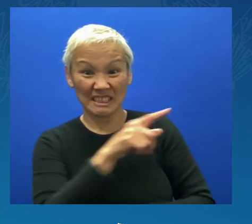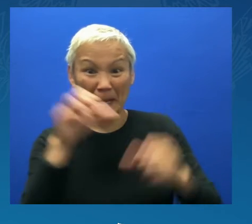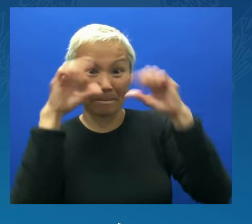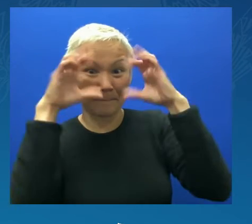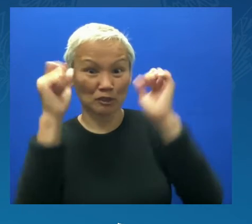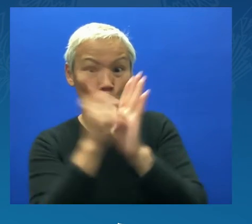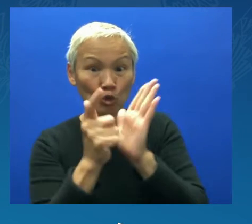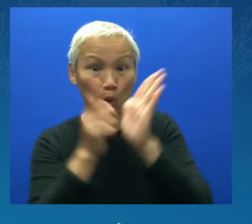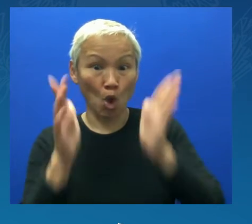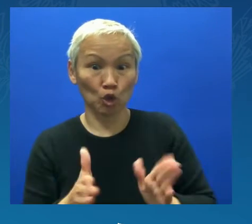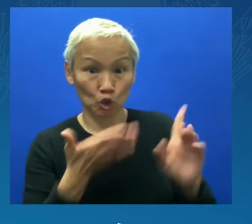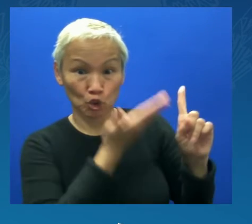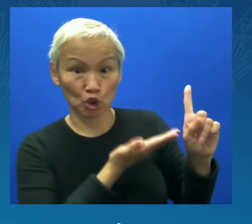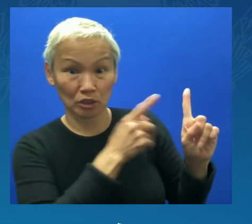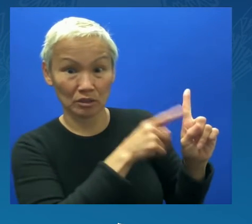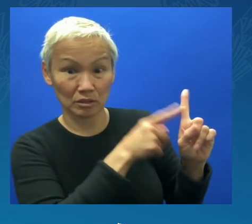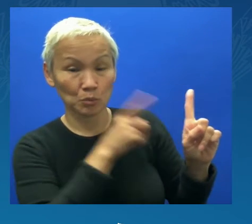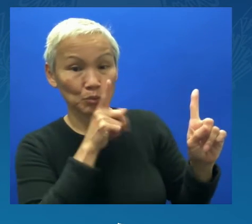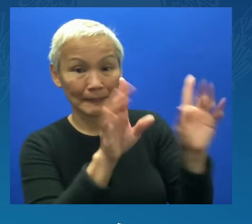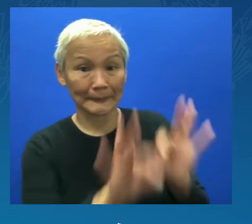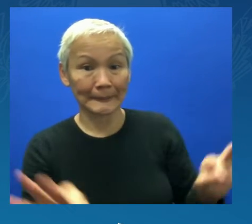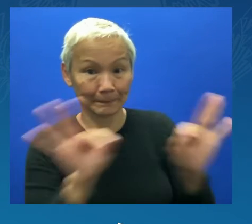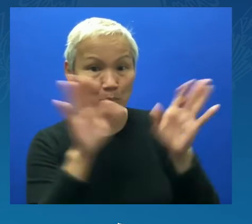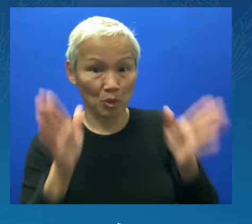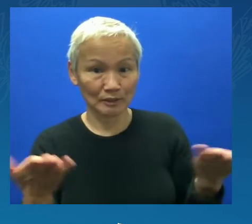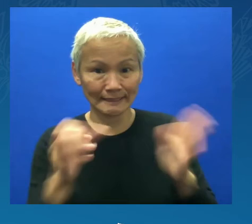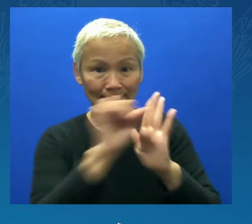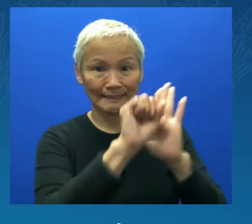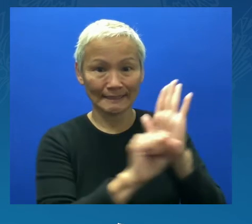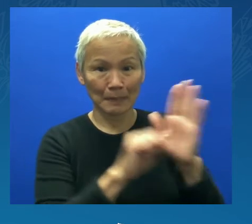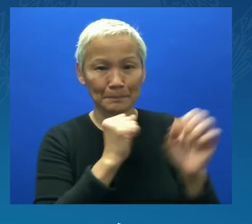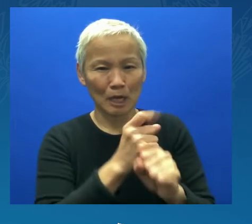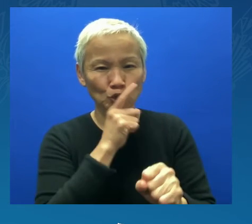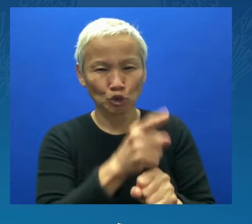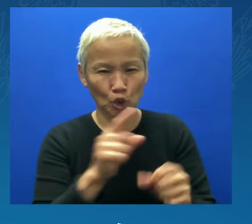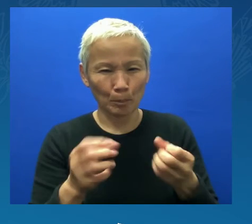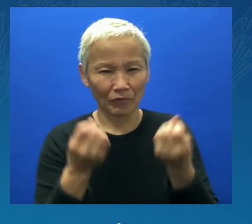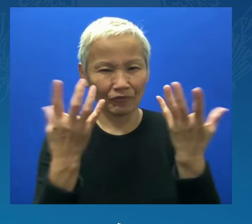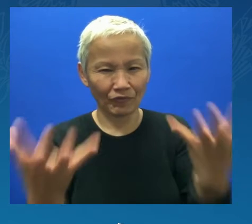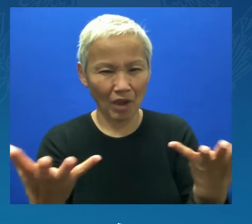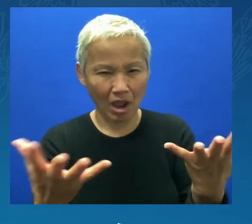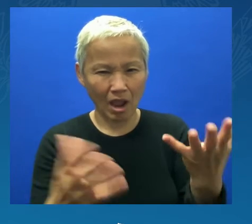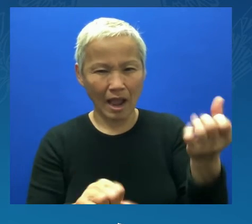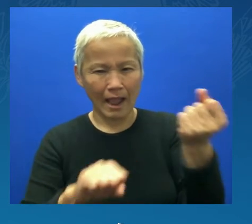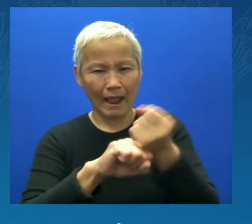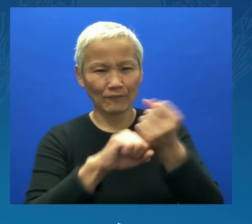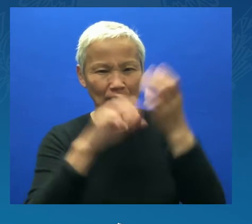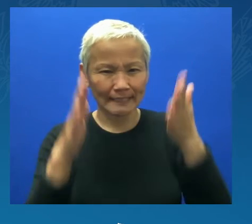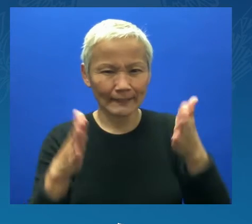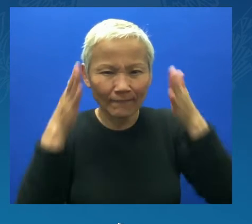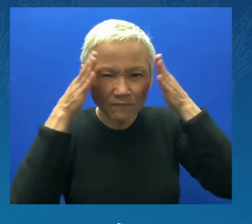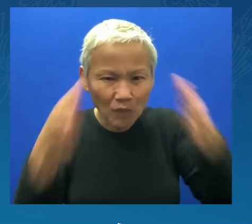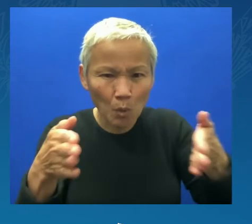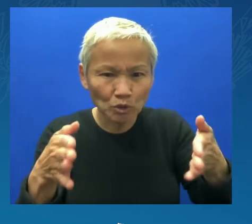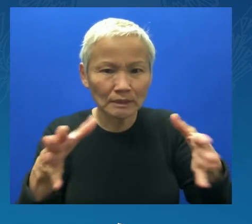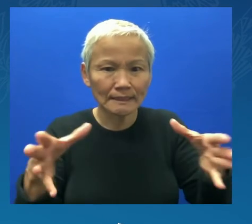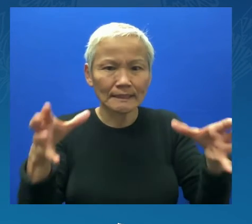in keeping us, providers and advocates, focused on preservation and expansion of reproductive rights. And her -- and reproductive justice.